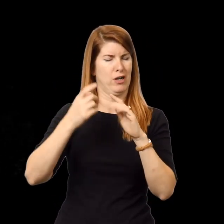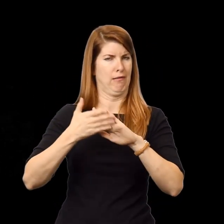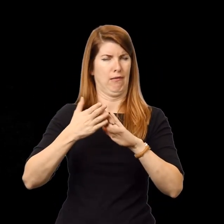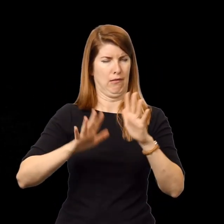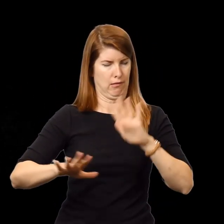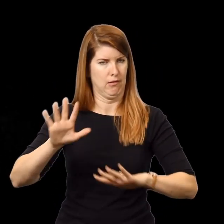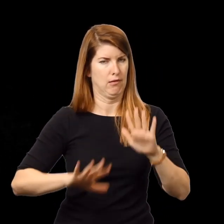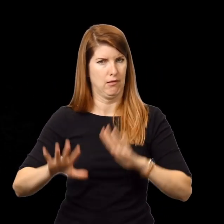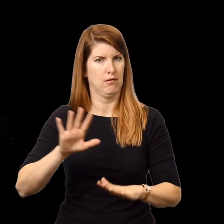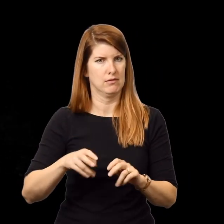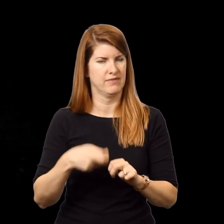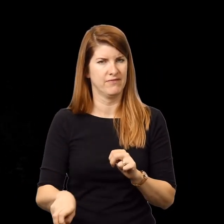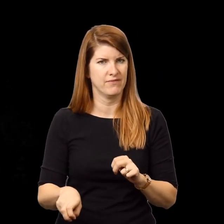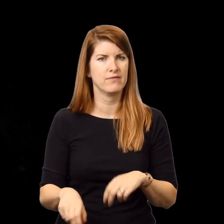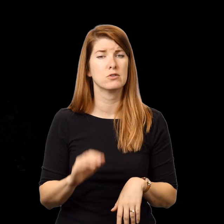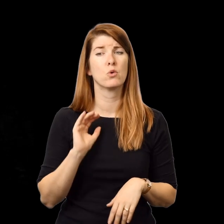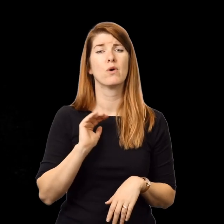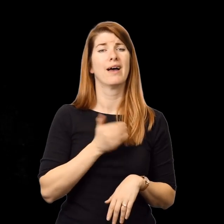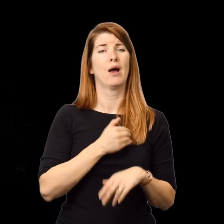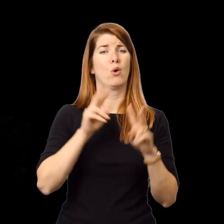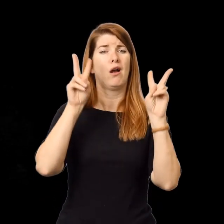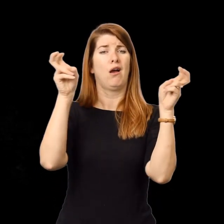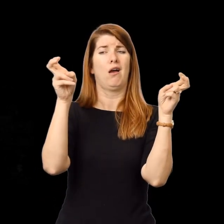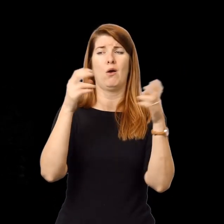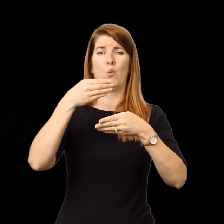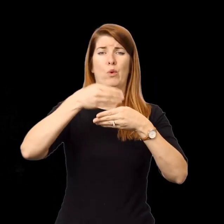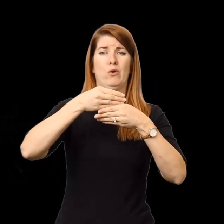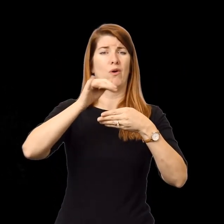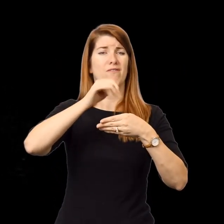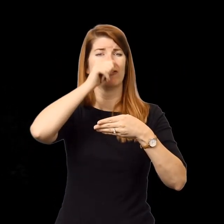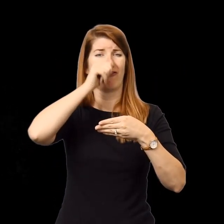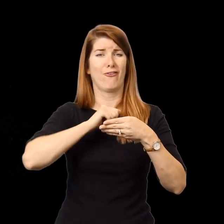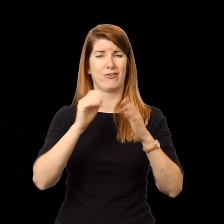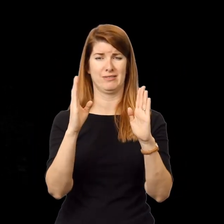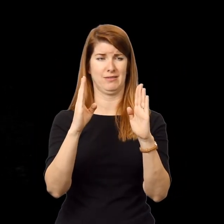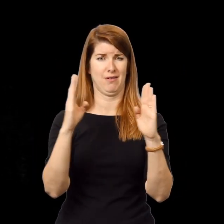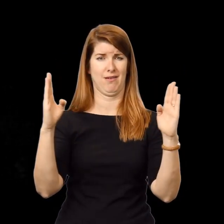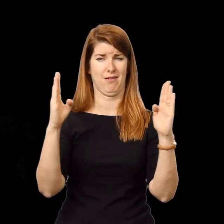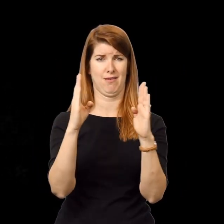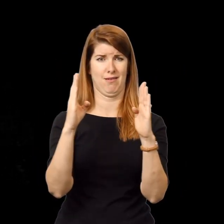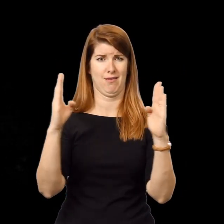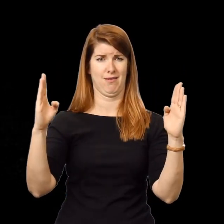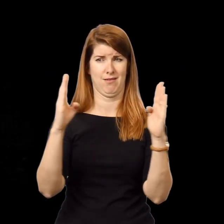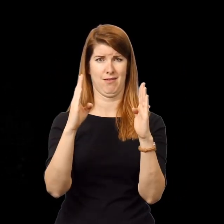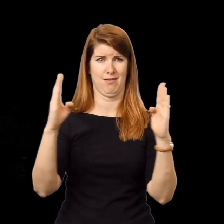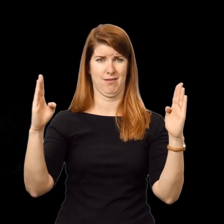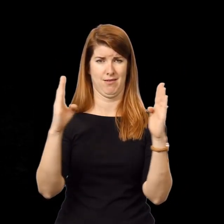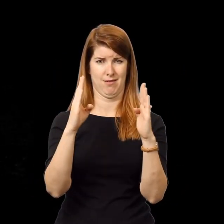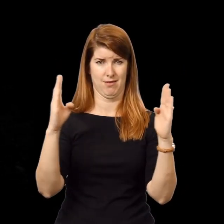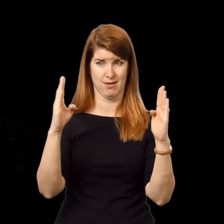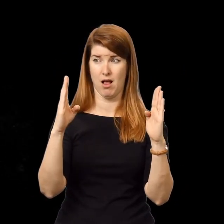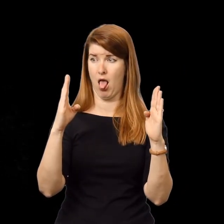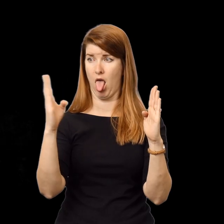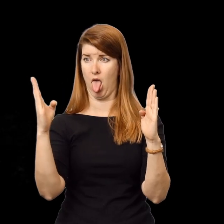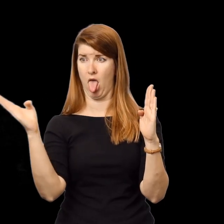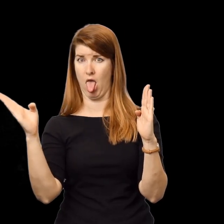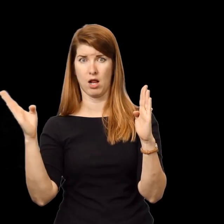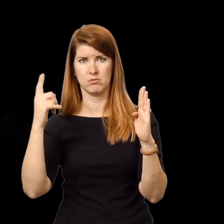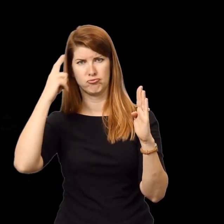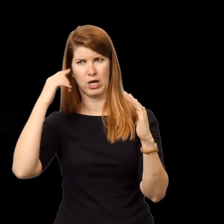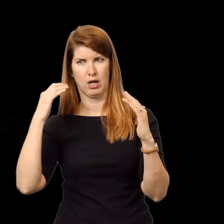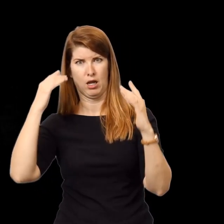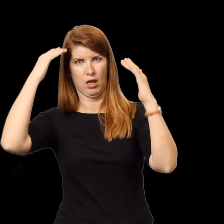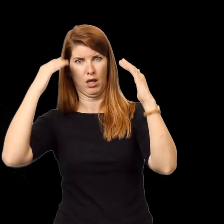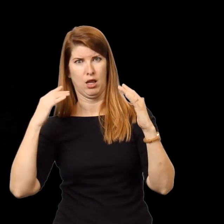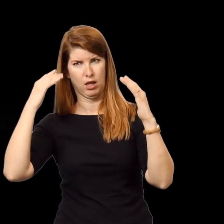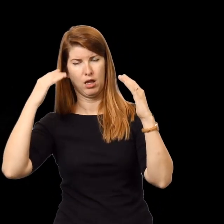The window of tolerance is how wide, how big that zone is before my brain gets overwhelmed